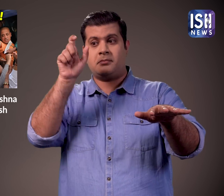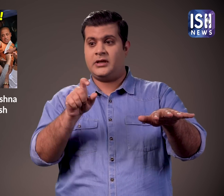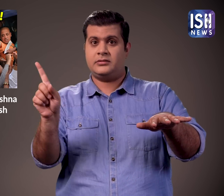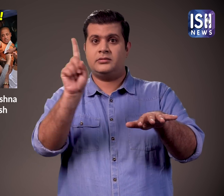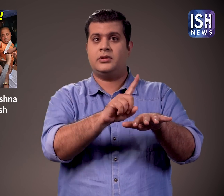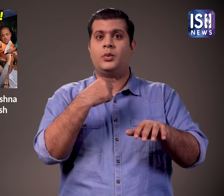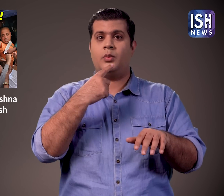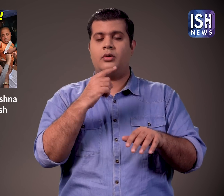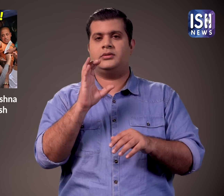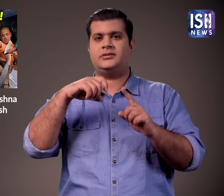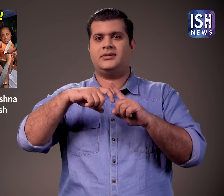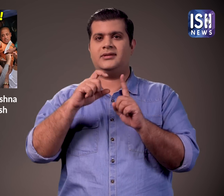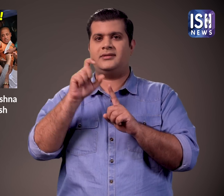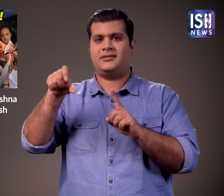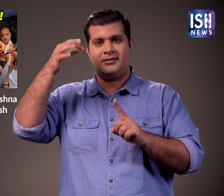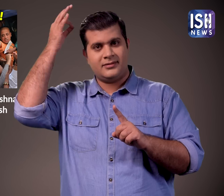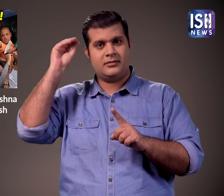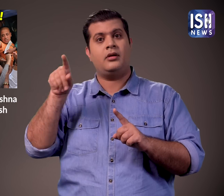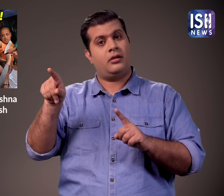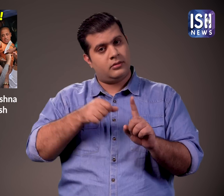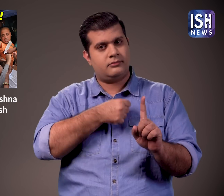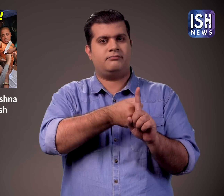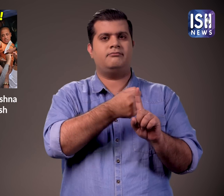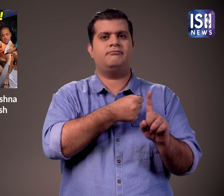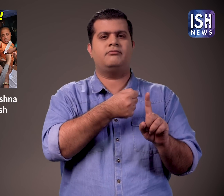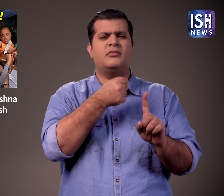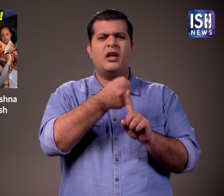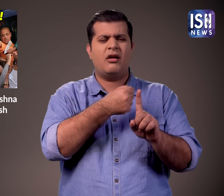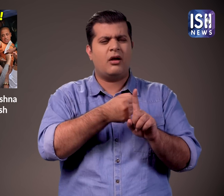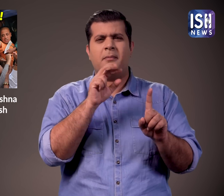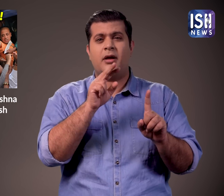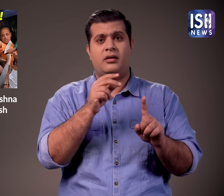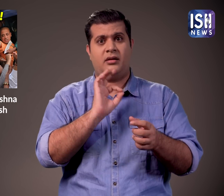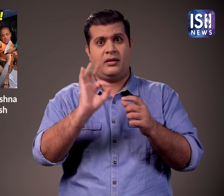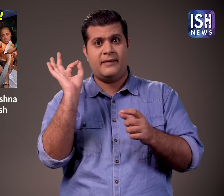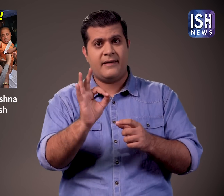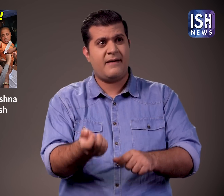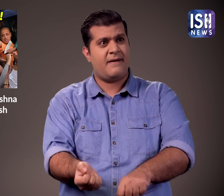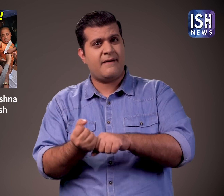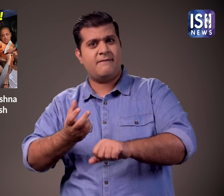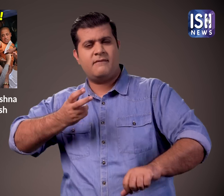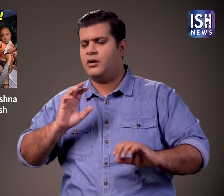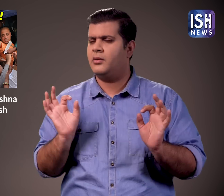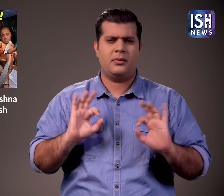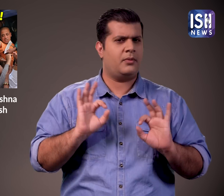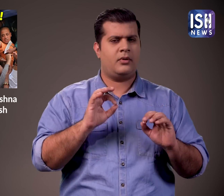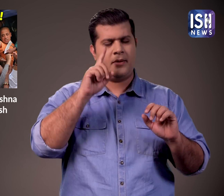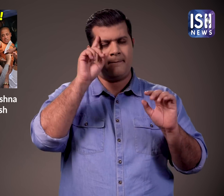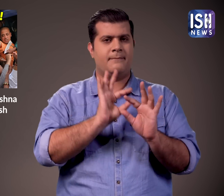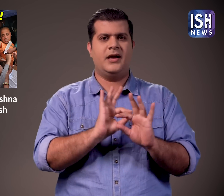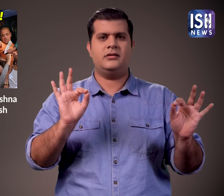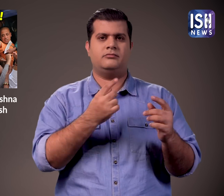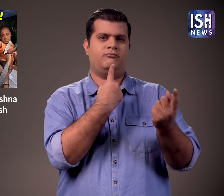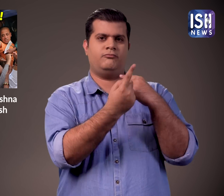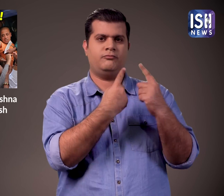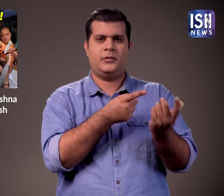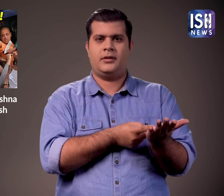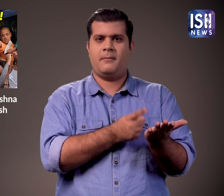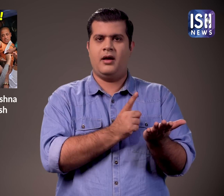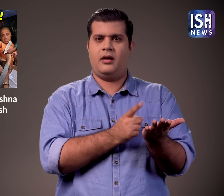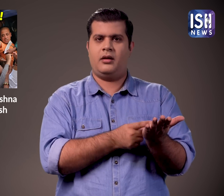Das also attended the peaceful rally which was not at all violent.